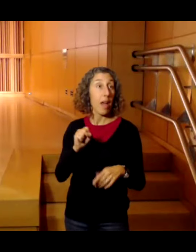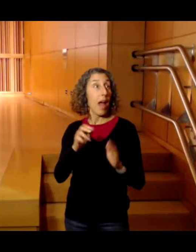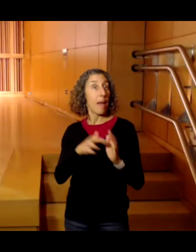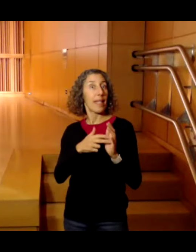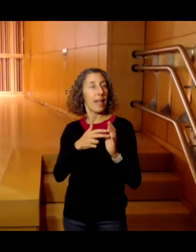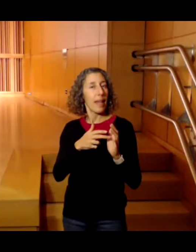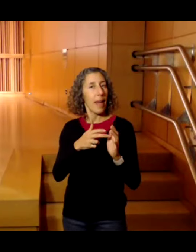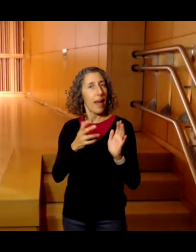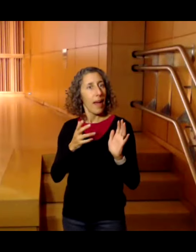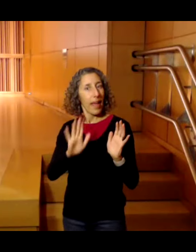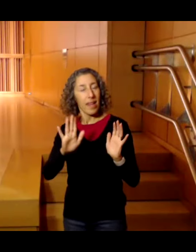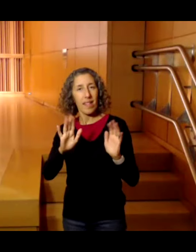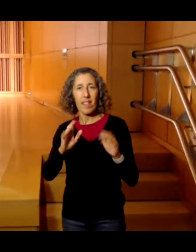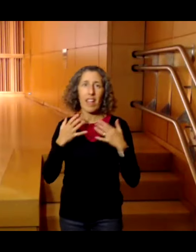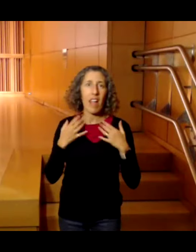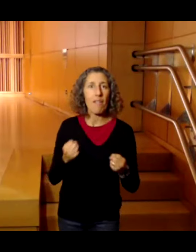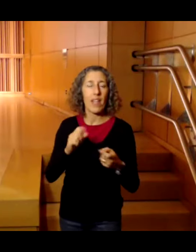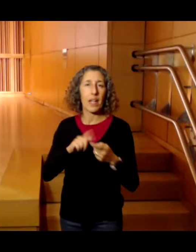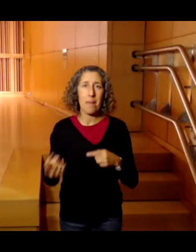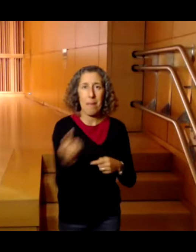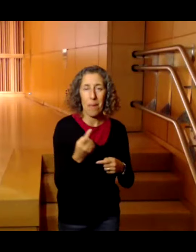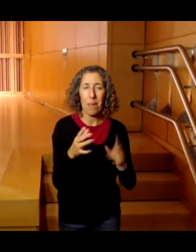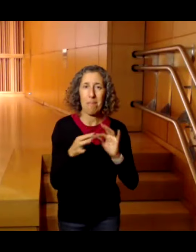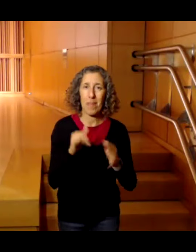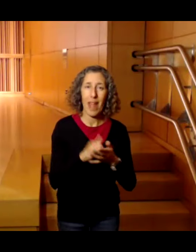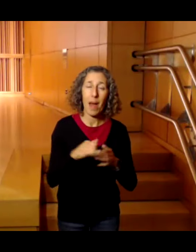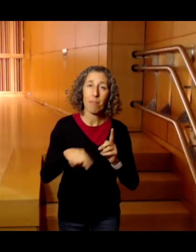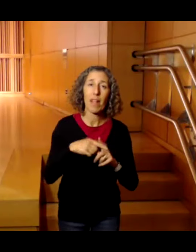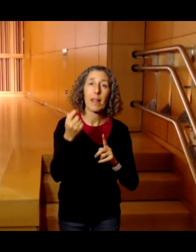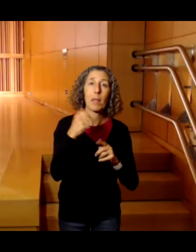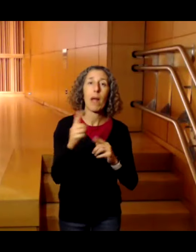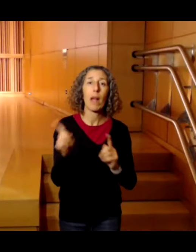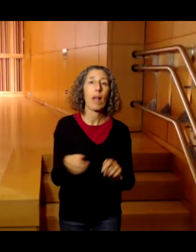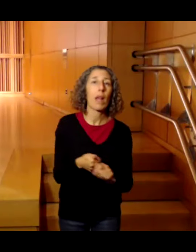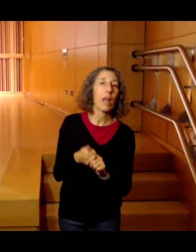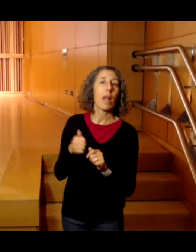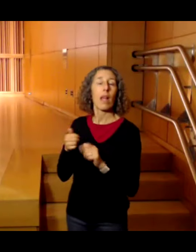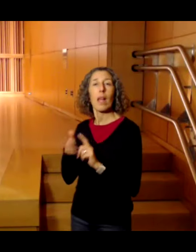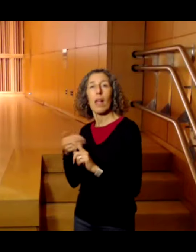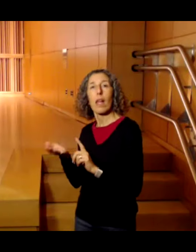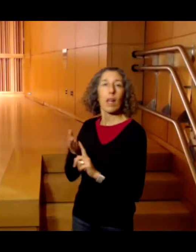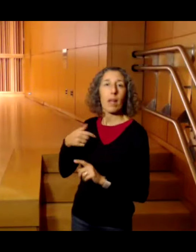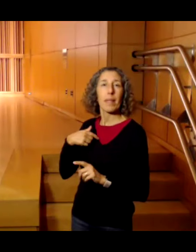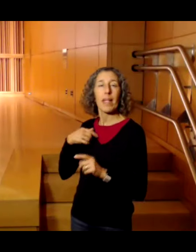And the sound criticism that followed easily misheard and mistaken for Clapback.